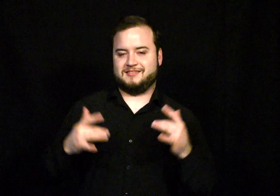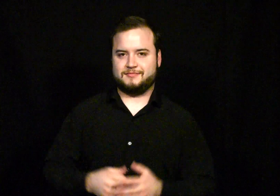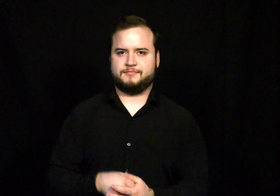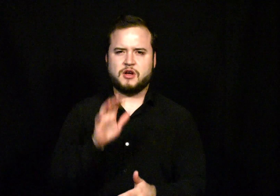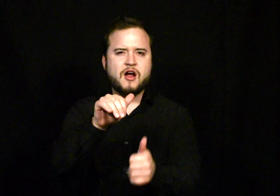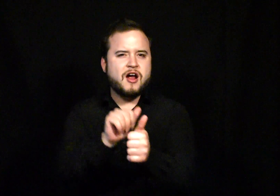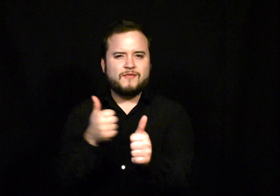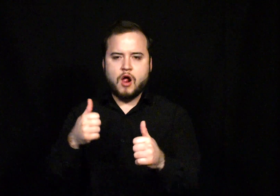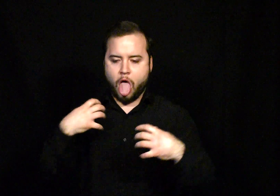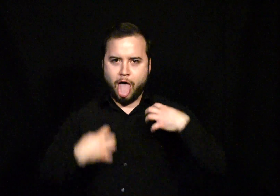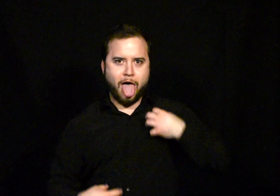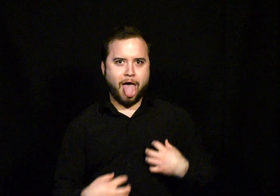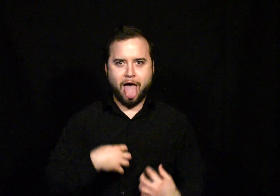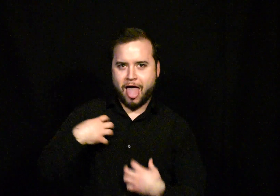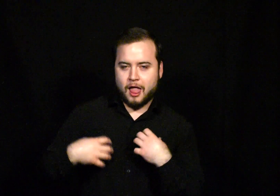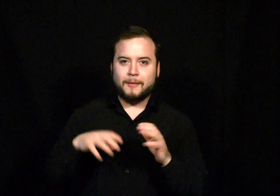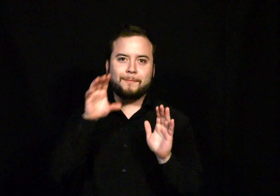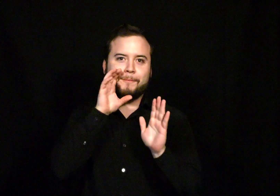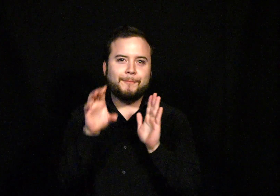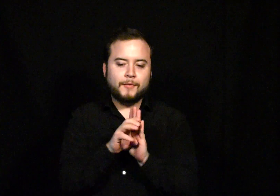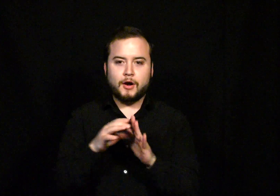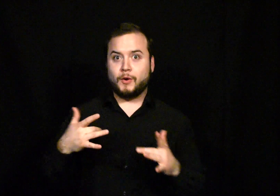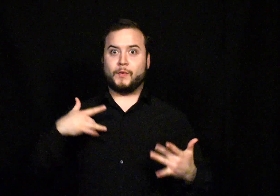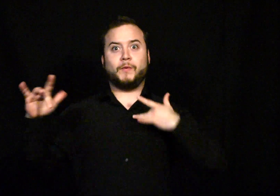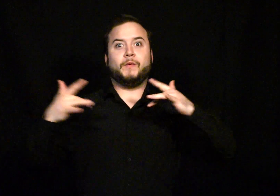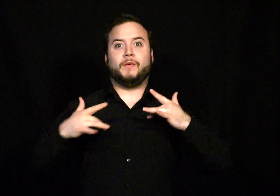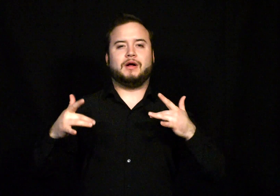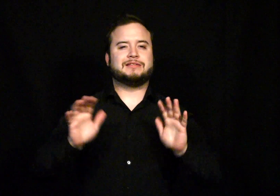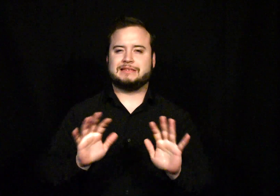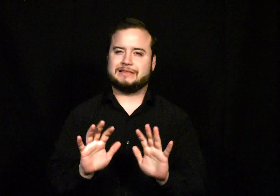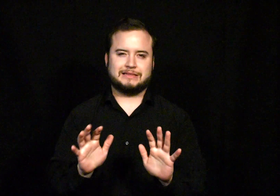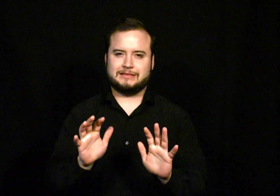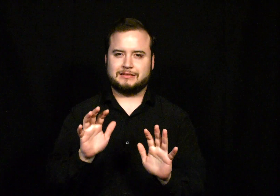Try to avoid patterns, graphics, or reflective clothes.